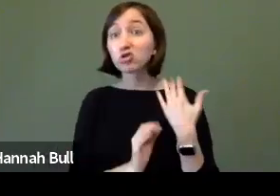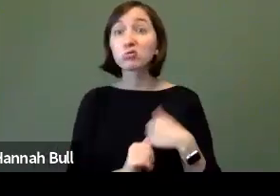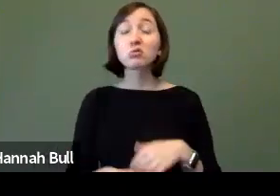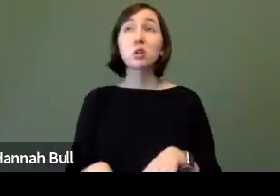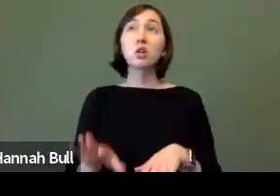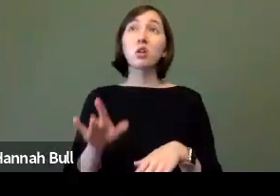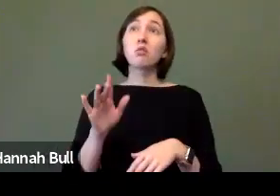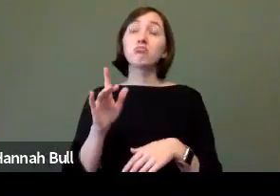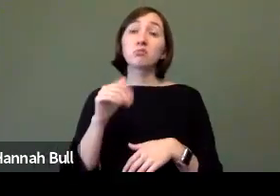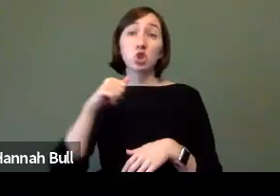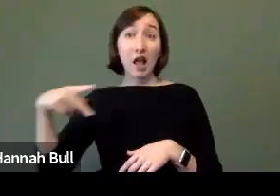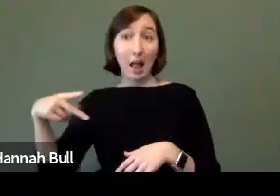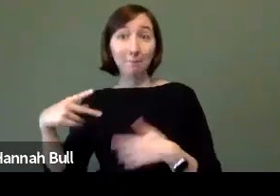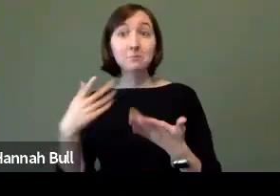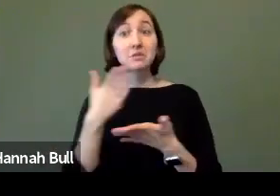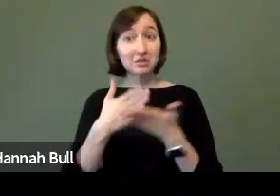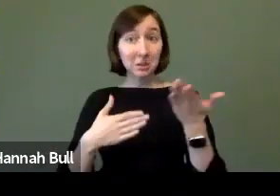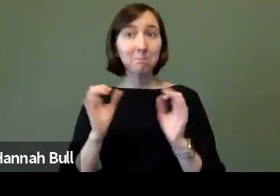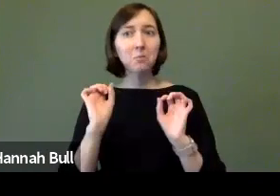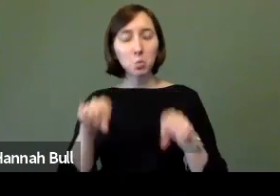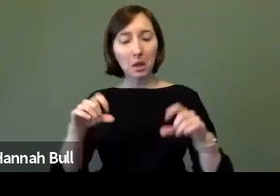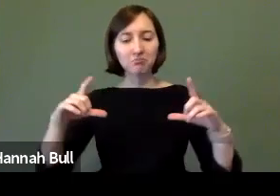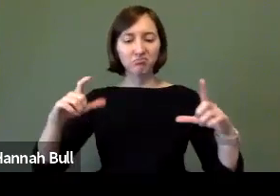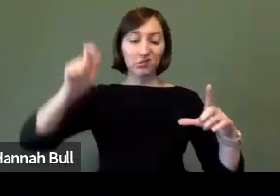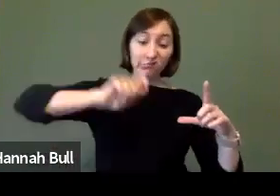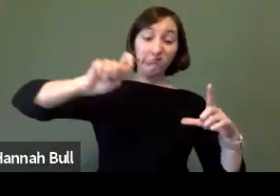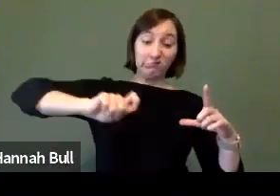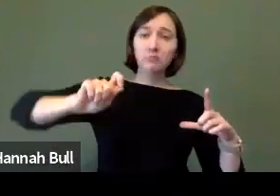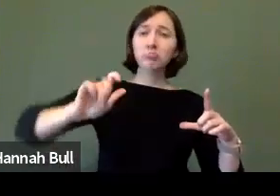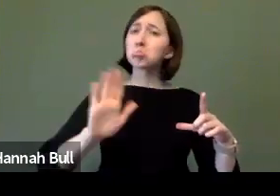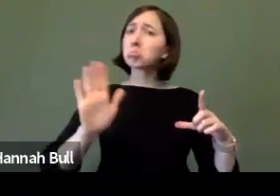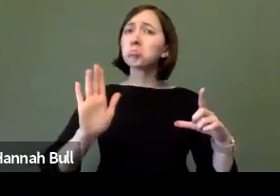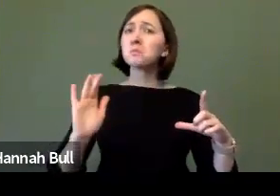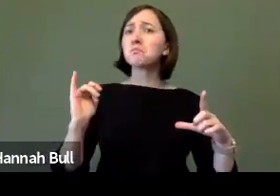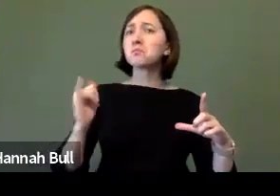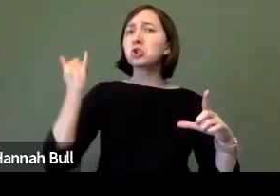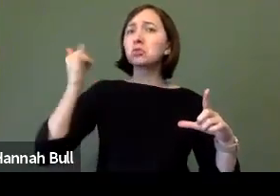and it will fill the color in or you can swipe back and forth